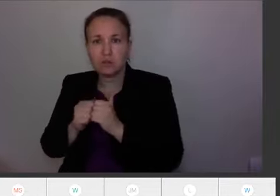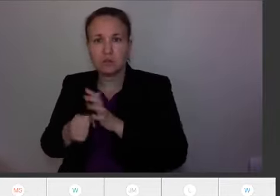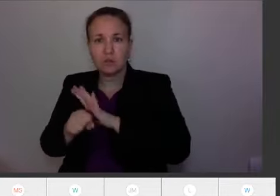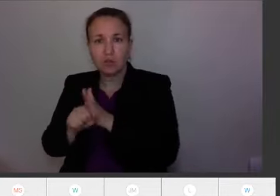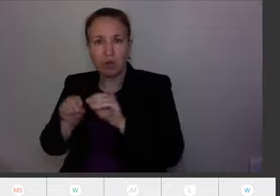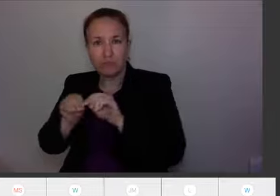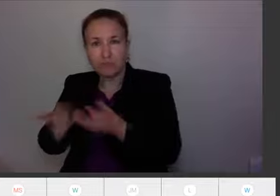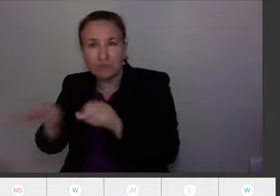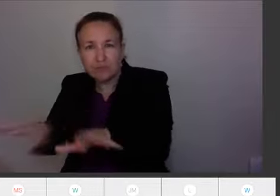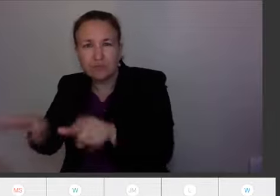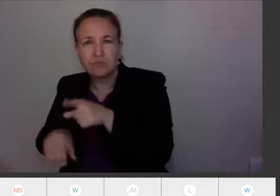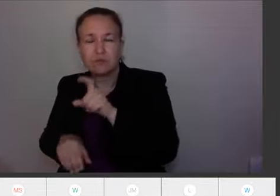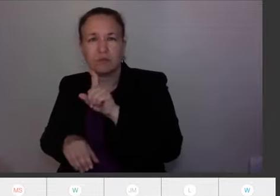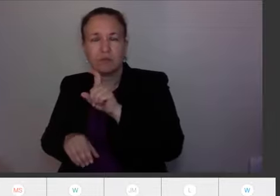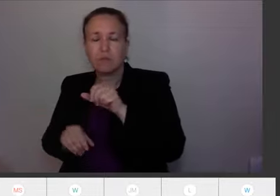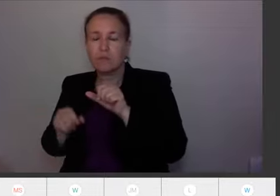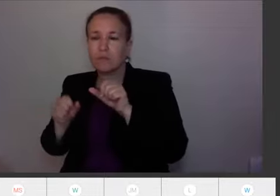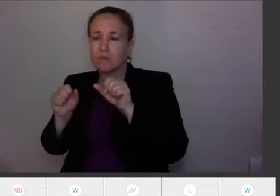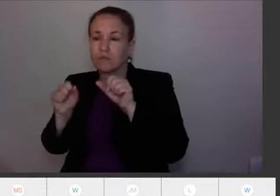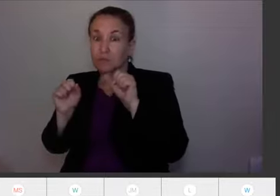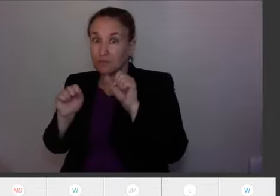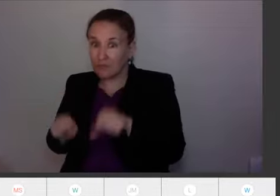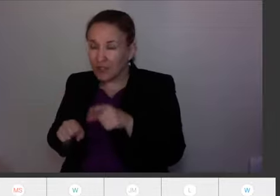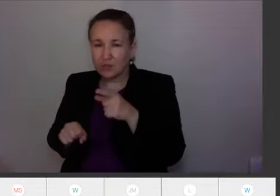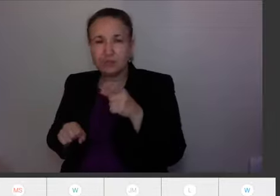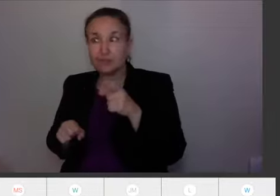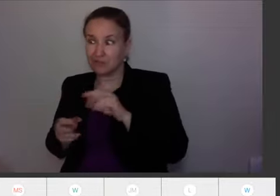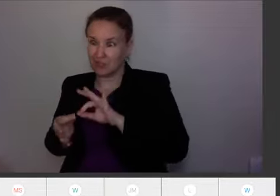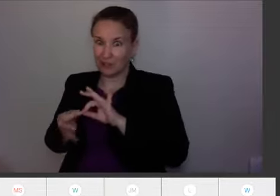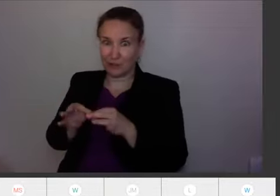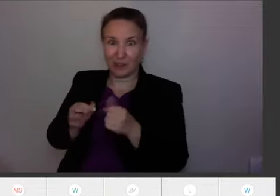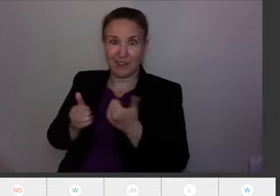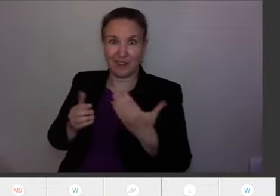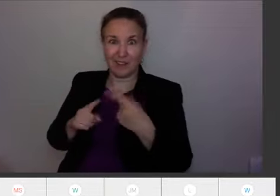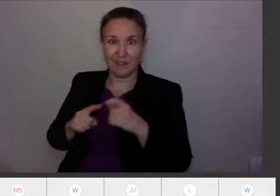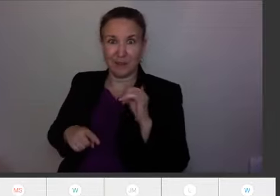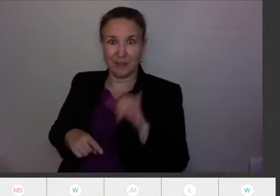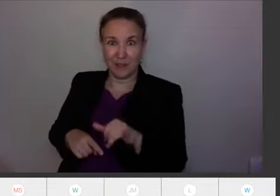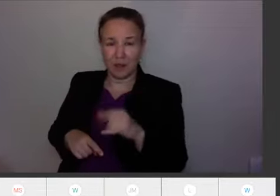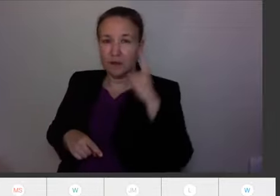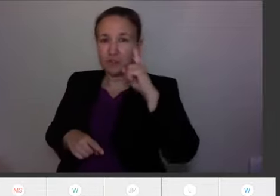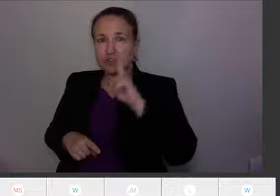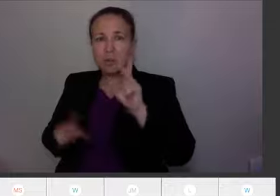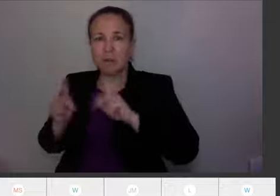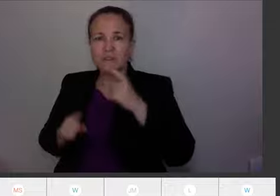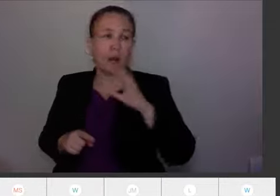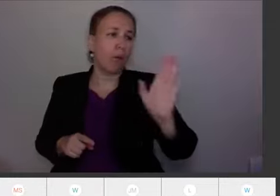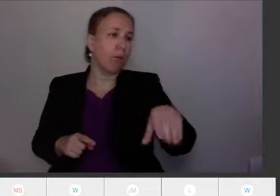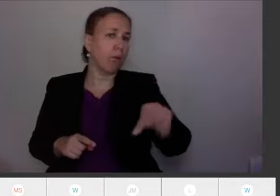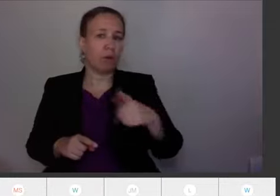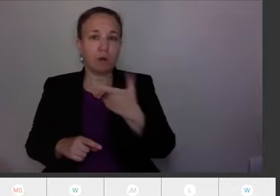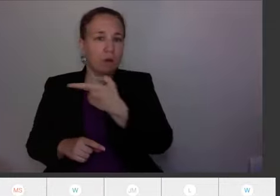can you infer anything from that or is there any way to connect that i'm sure people will hear that and say well that just shows you know that we can't